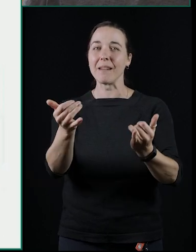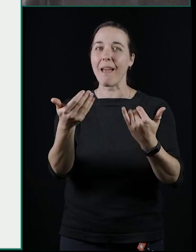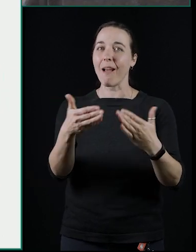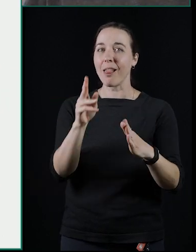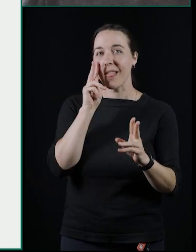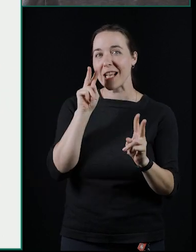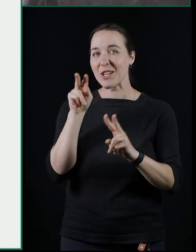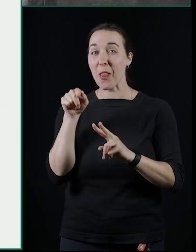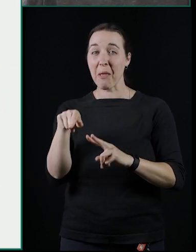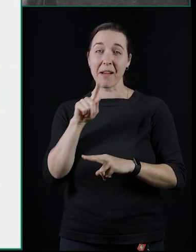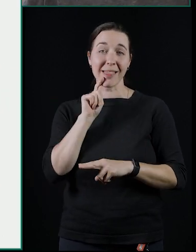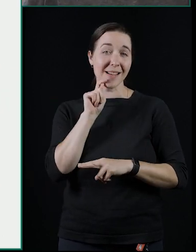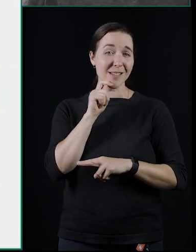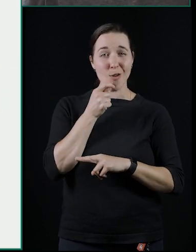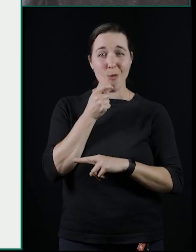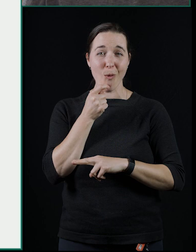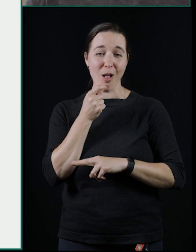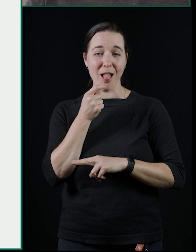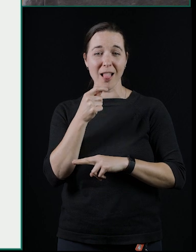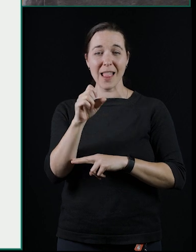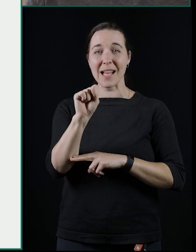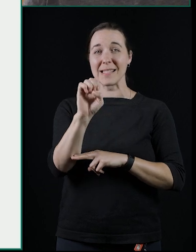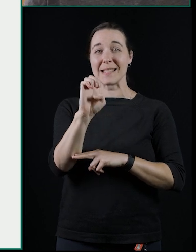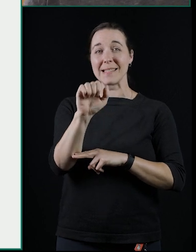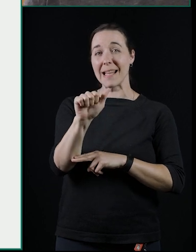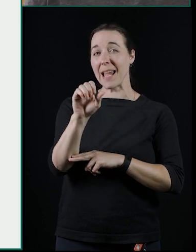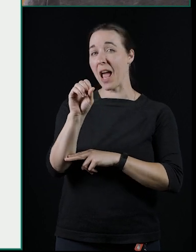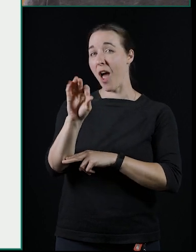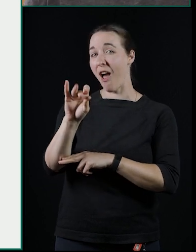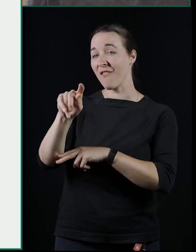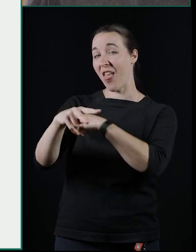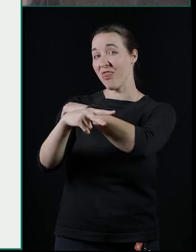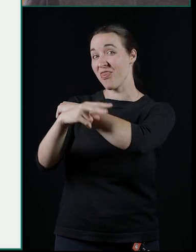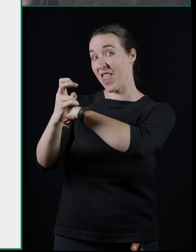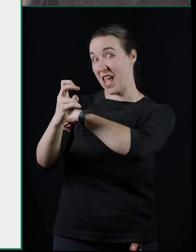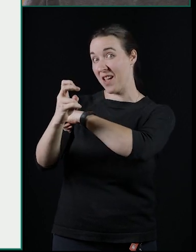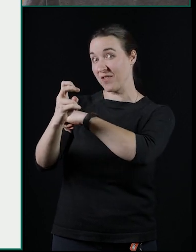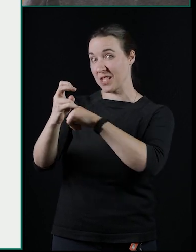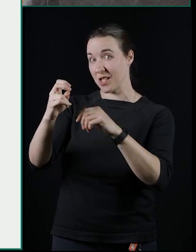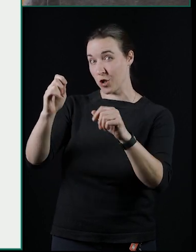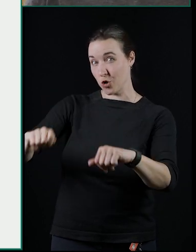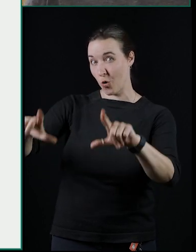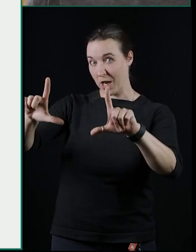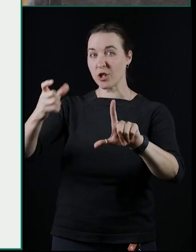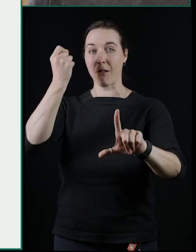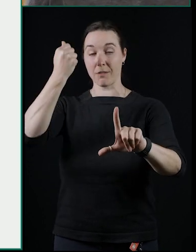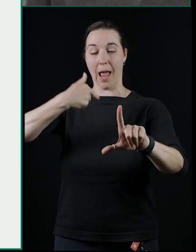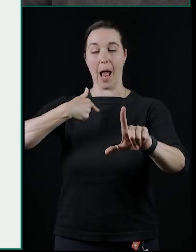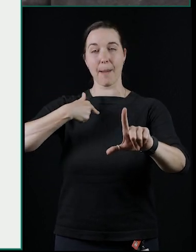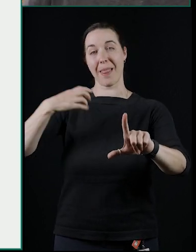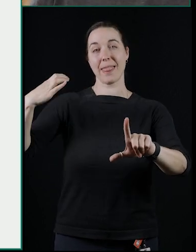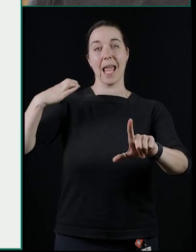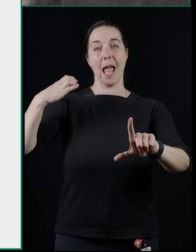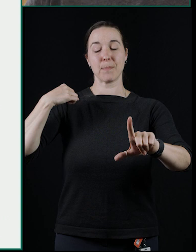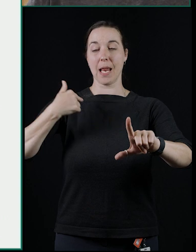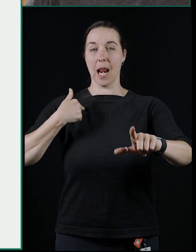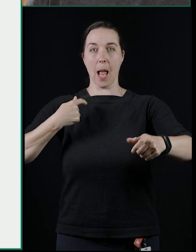Now, let's look at this cool Sea of Thieves screenshot. I am the captain, steering the boat